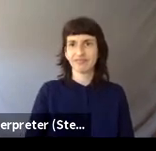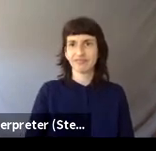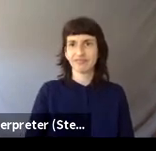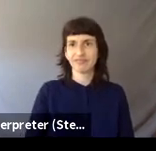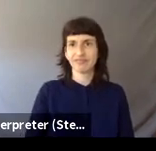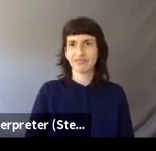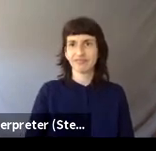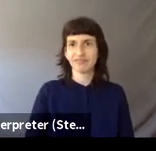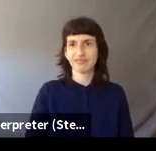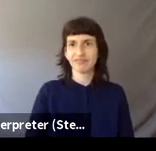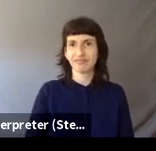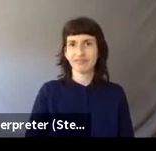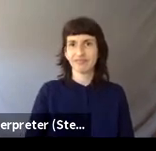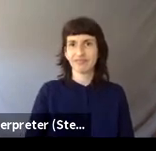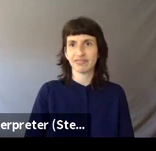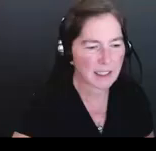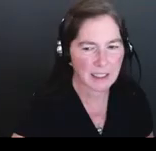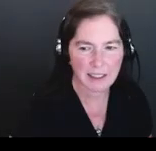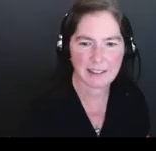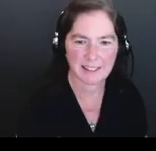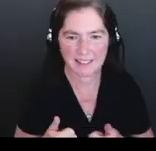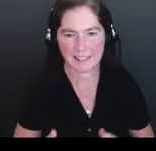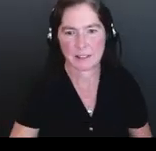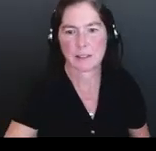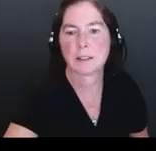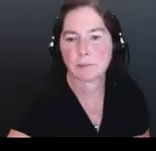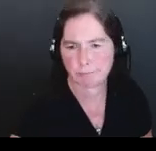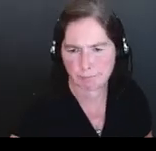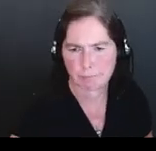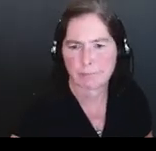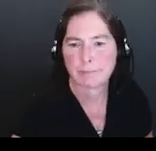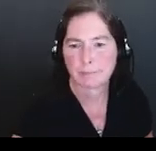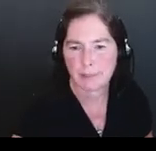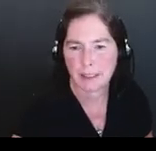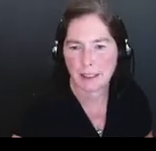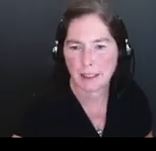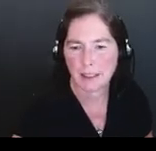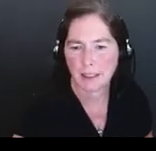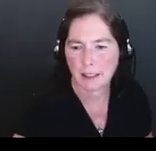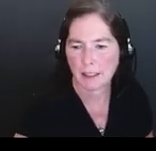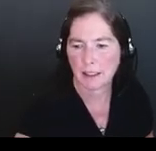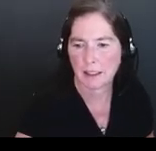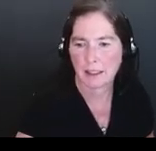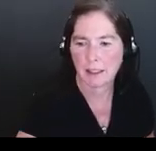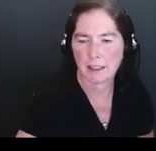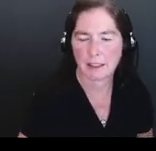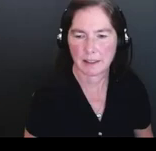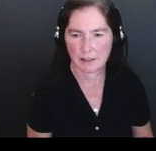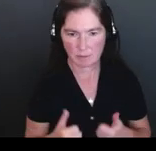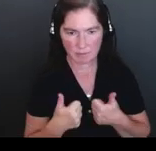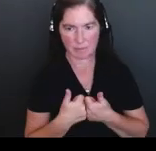If I click on the math rubric and say next, I do get the option to make edits before I attach it. I'm going to, um, get that notification to go away. Okay. So, - - .